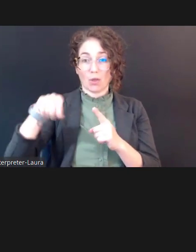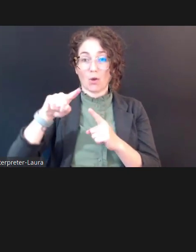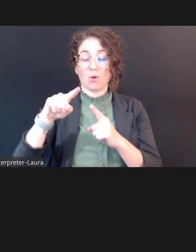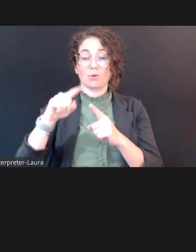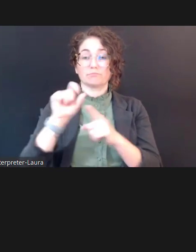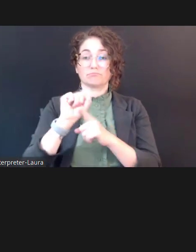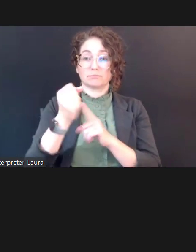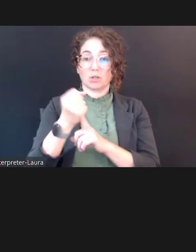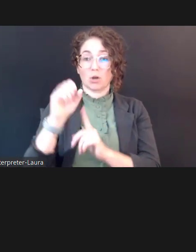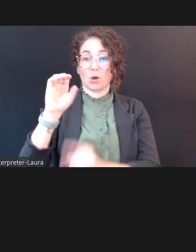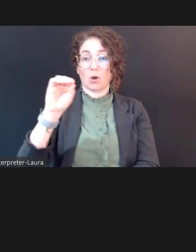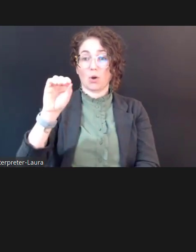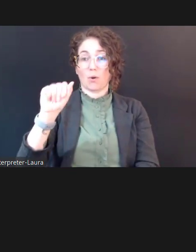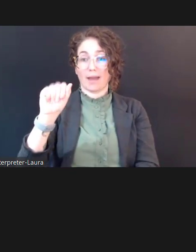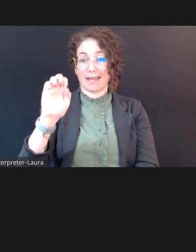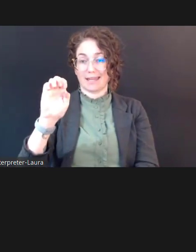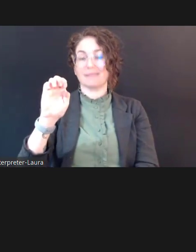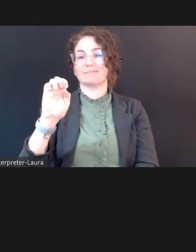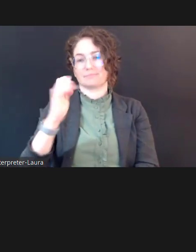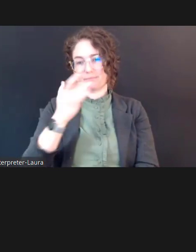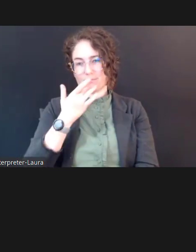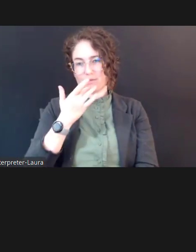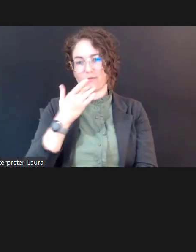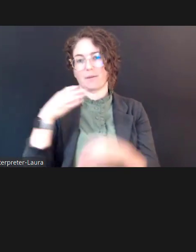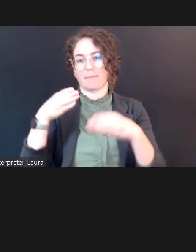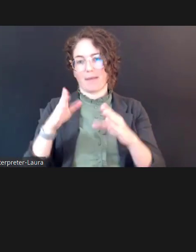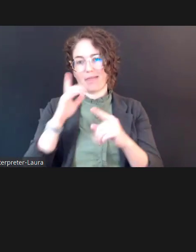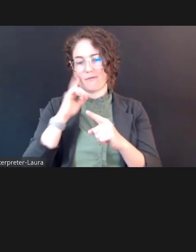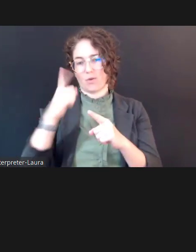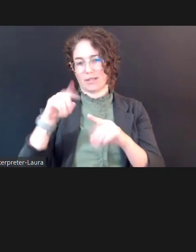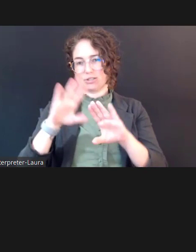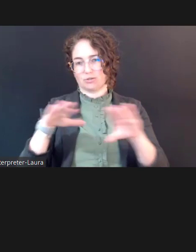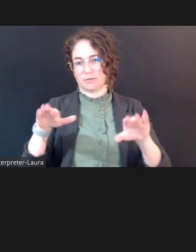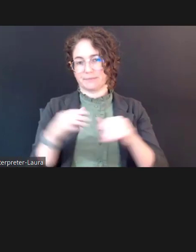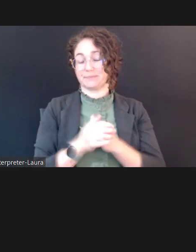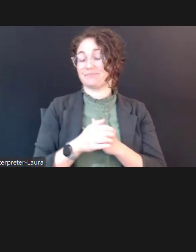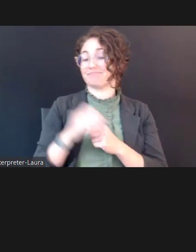William Eiserman: At a minimum, if you're establishing